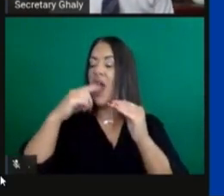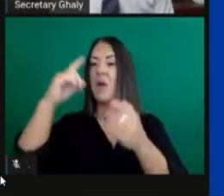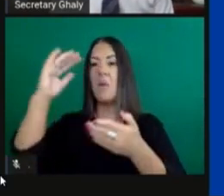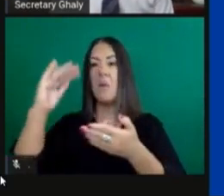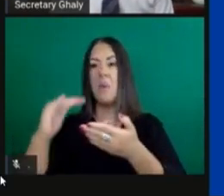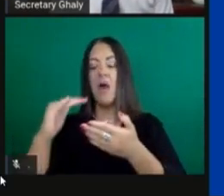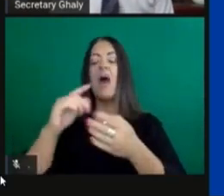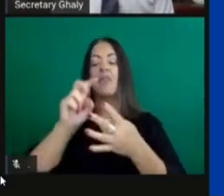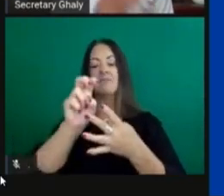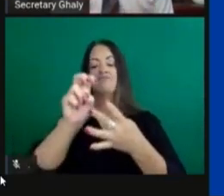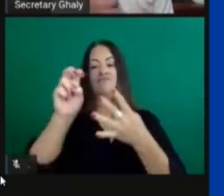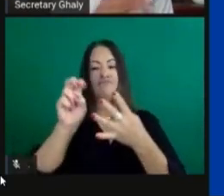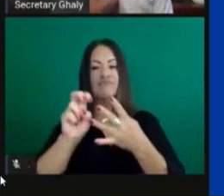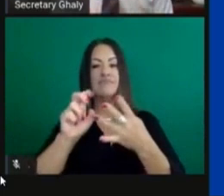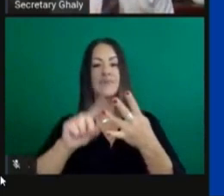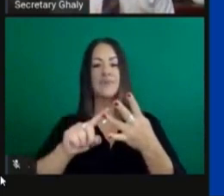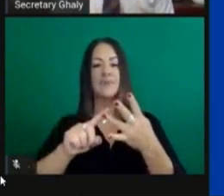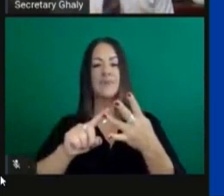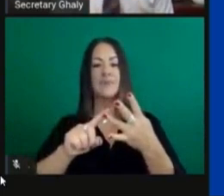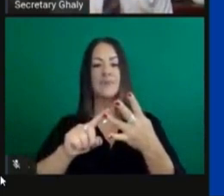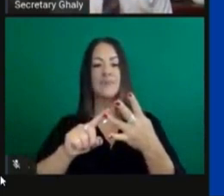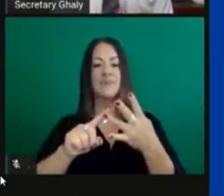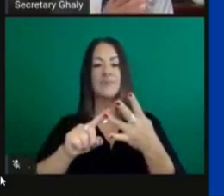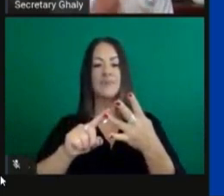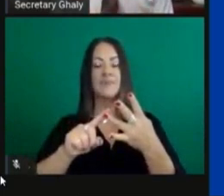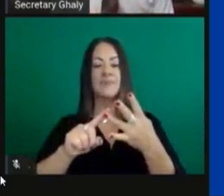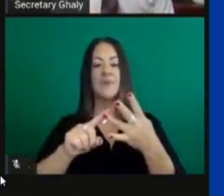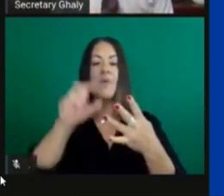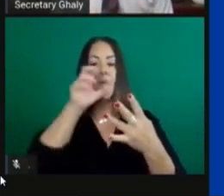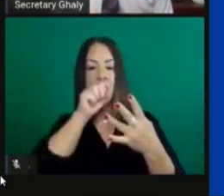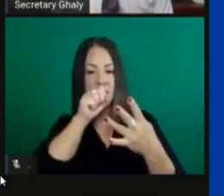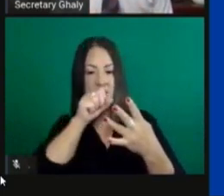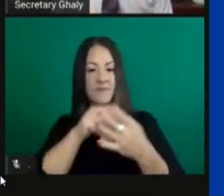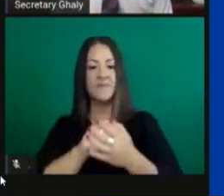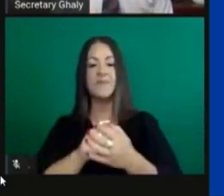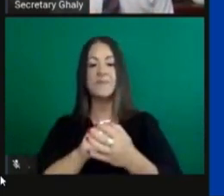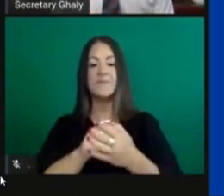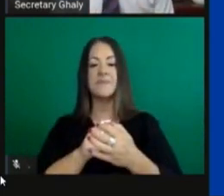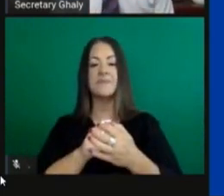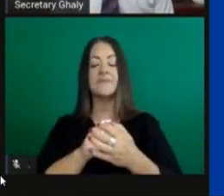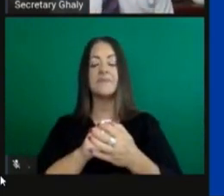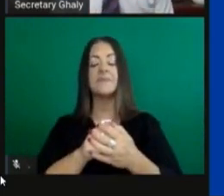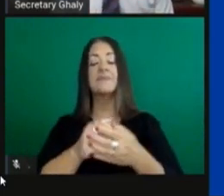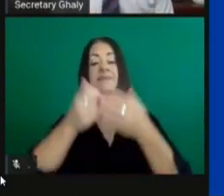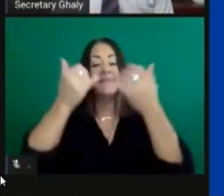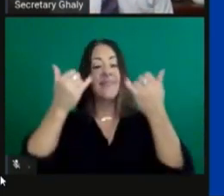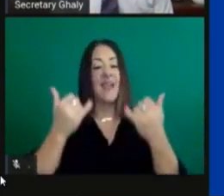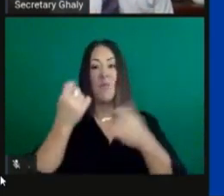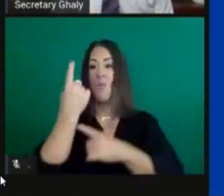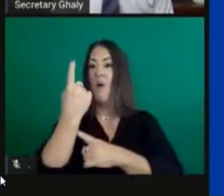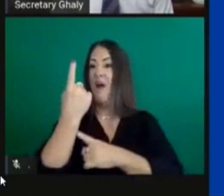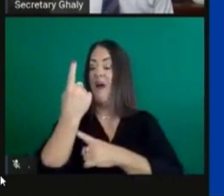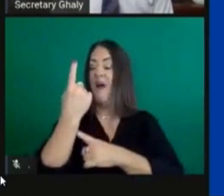WE SAW EL DORADO, KLAUSENNEVADA COUNTIES, ALL MOVE BECAUSE THEY MET THE THRESHOLD FOR TWO CONSECUTIVE WEEKS AND REMAINED